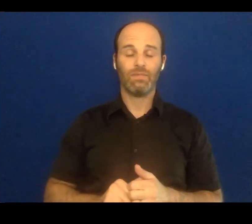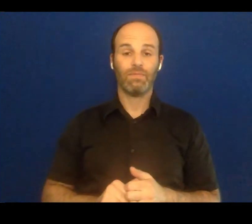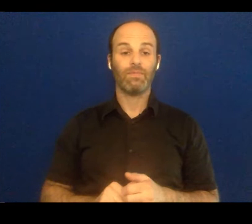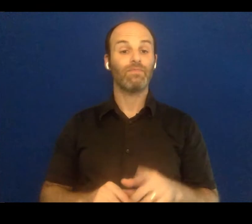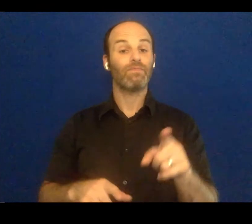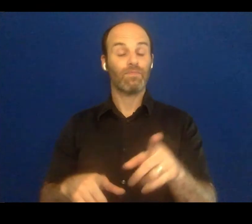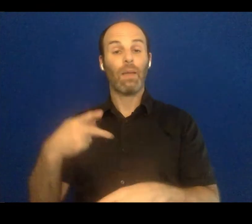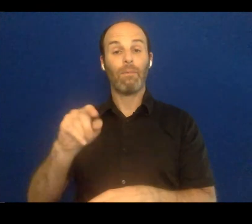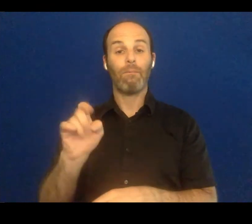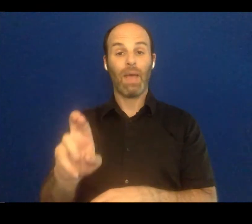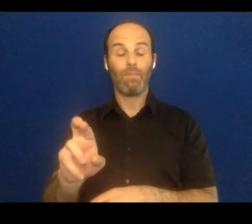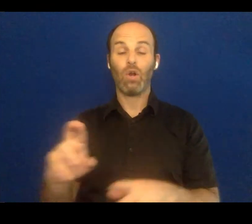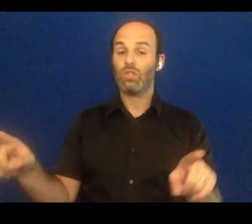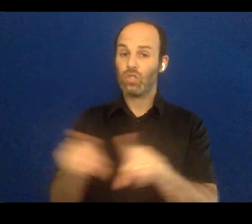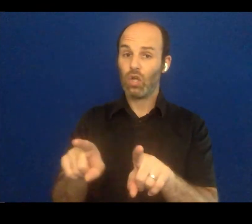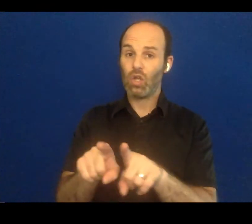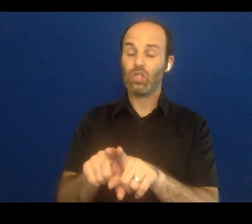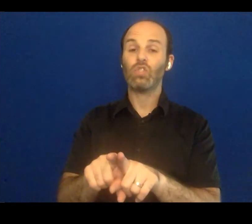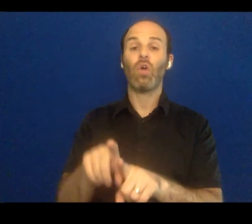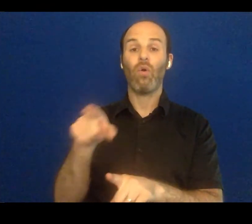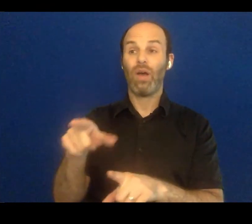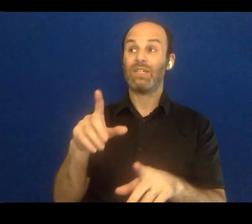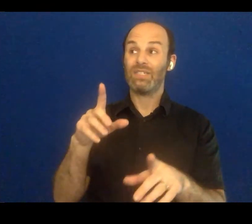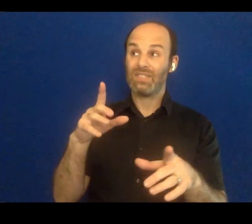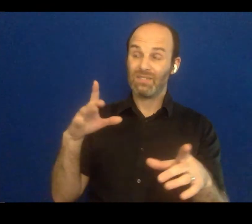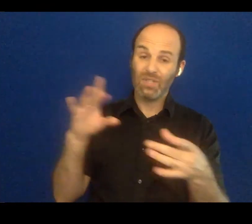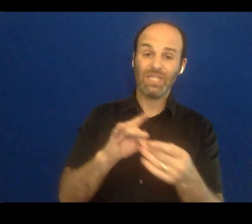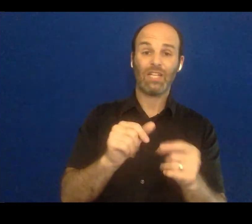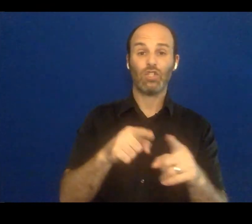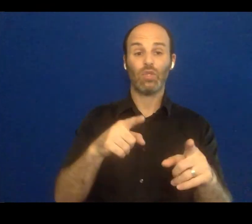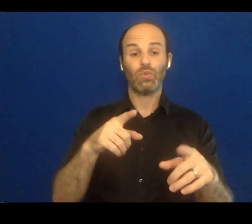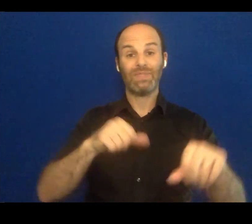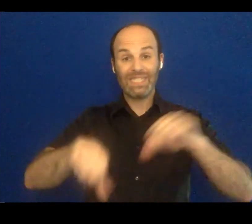OF HAVING SCIENCE THAT CAN BE USED BECAUSE THERE'S BEEN SOME